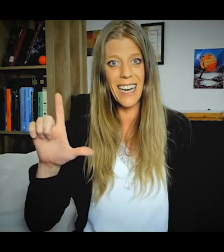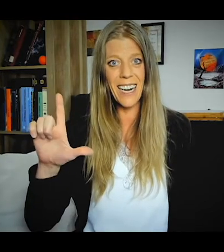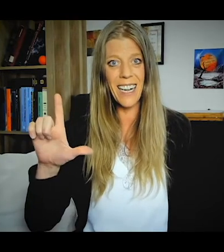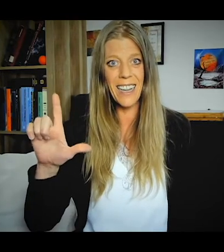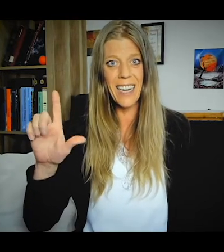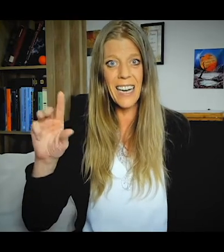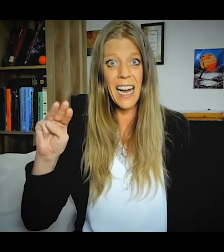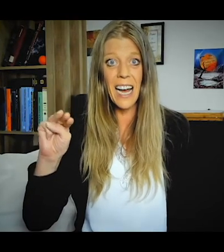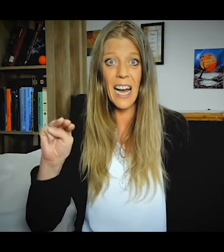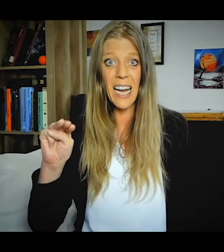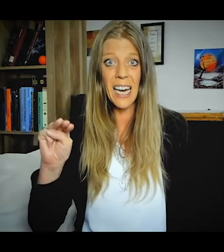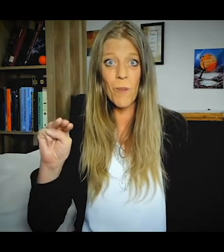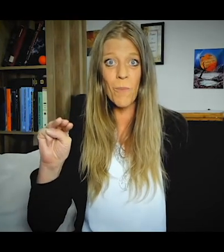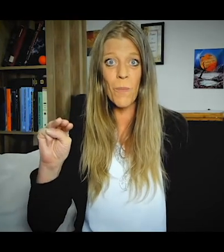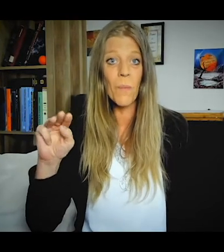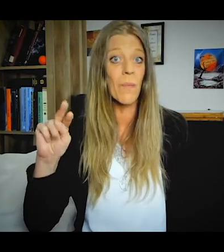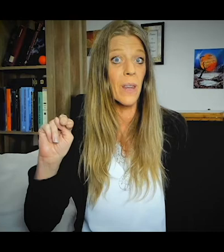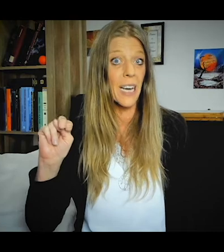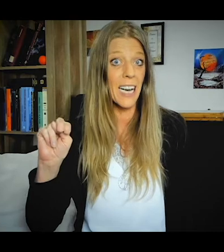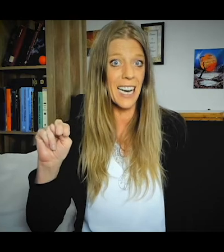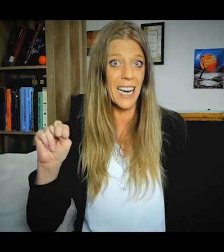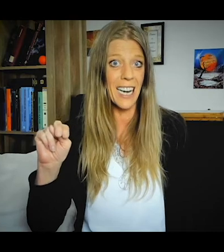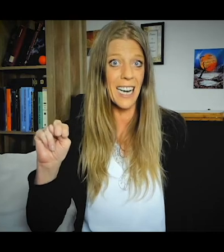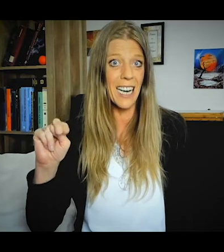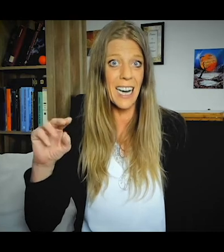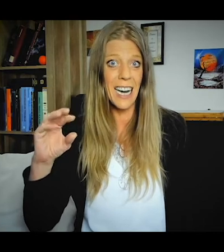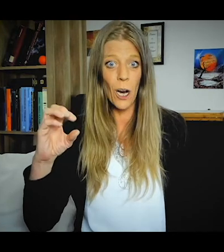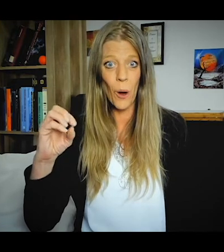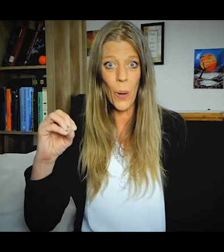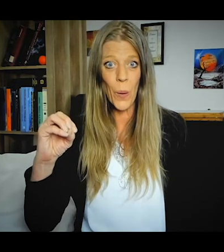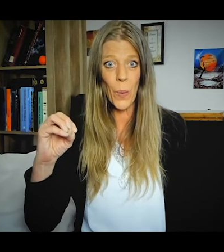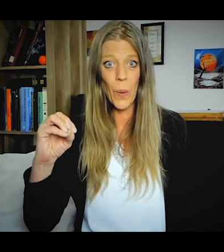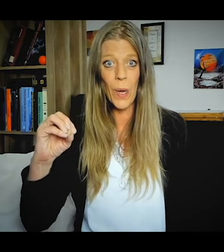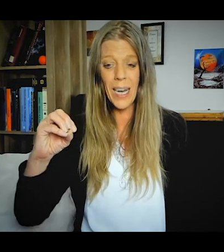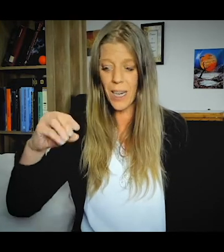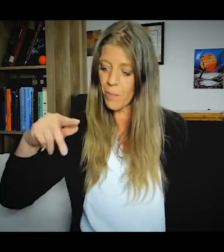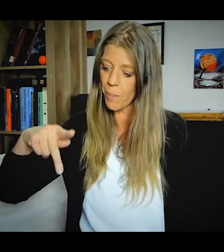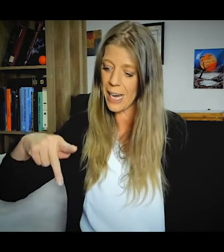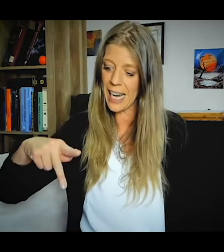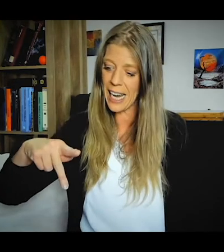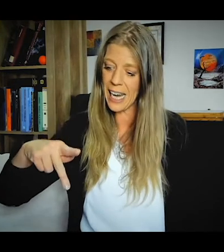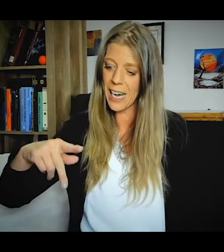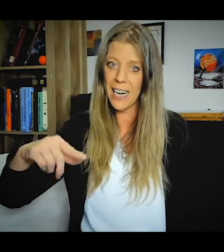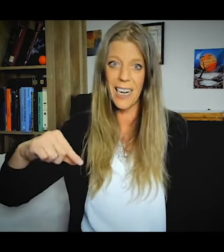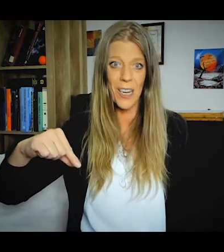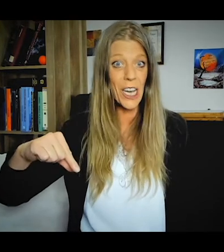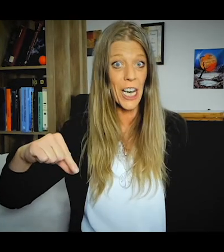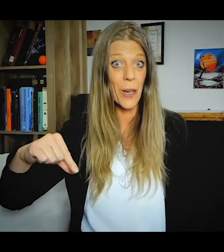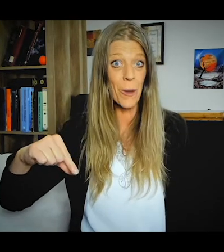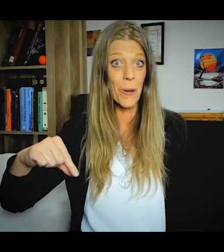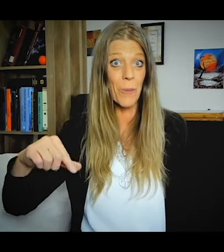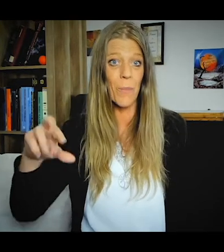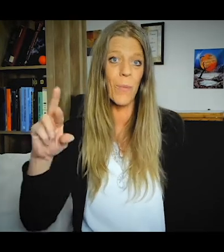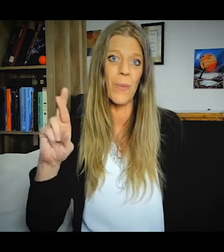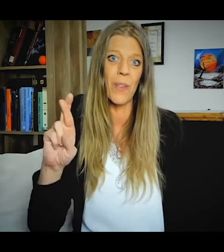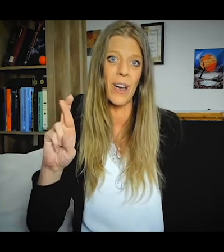L M N O P Q